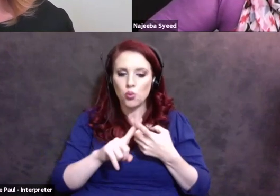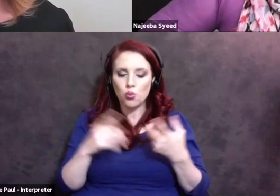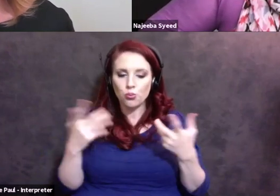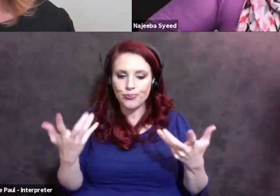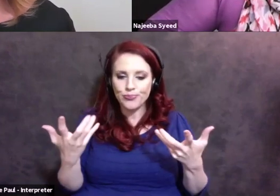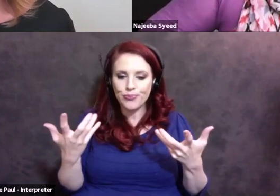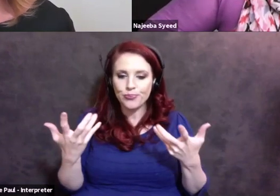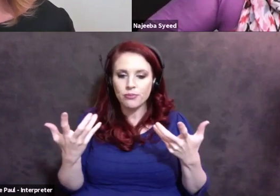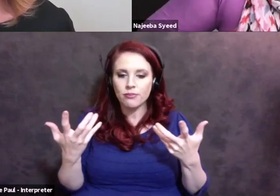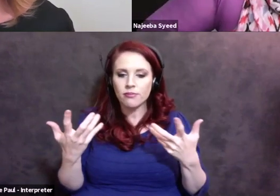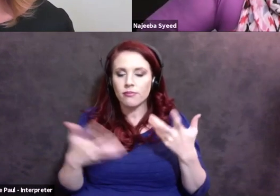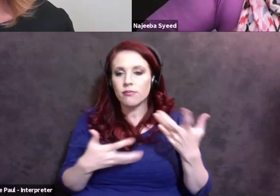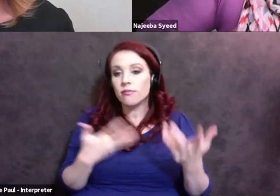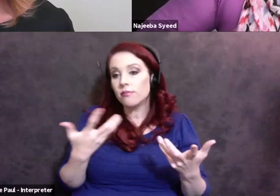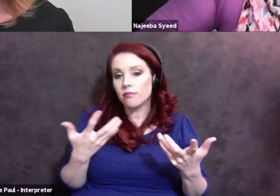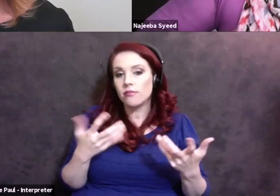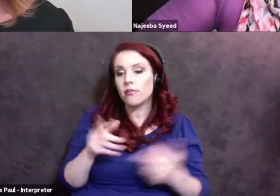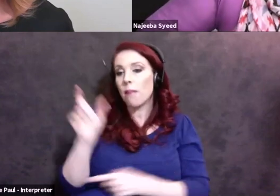to a Muslim identity.